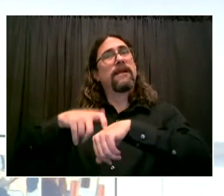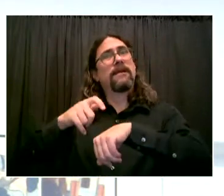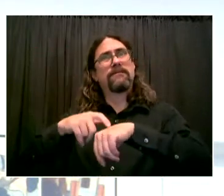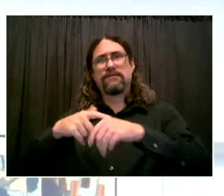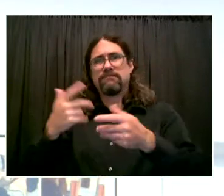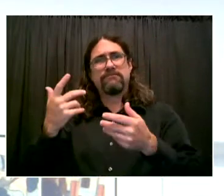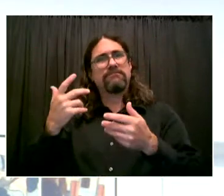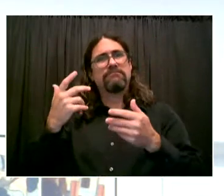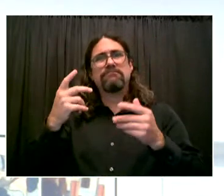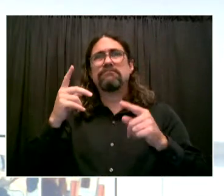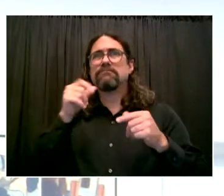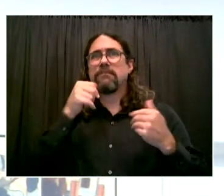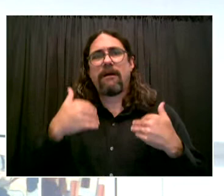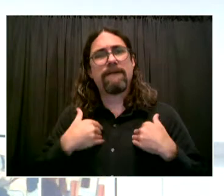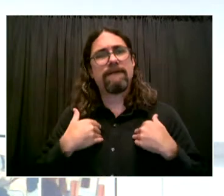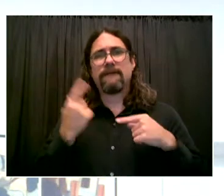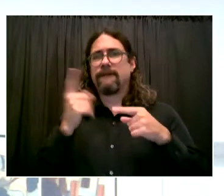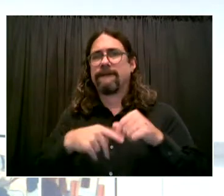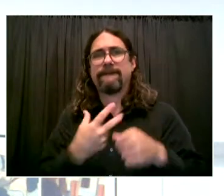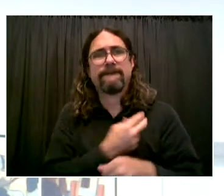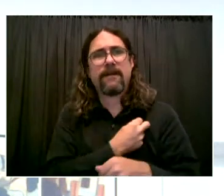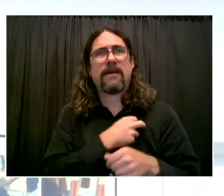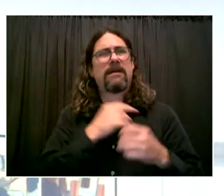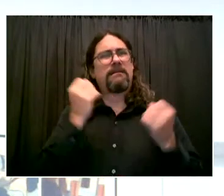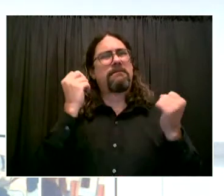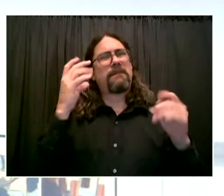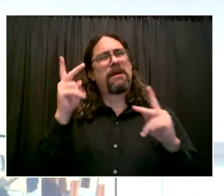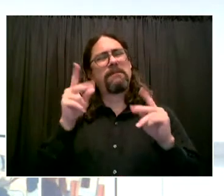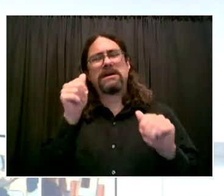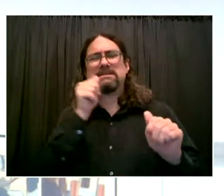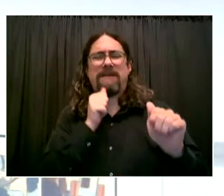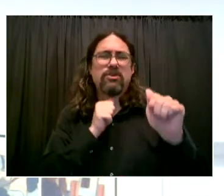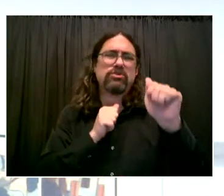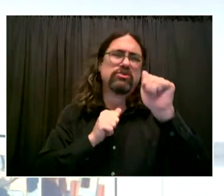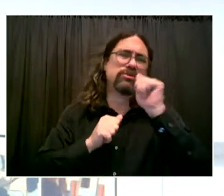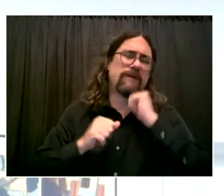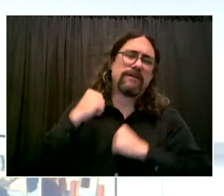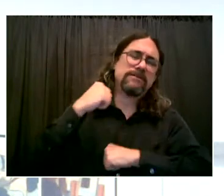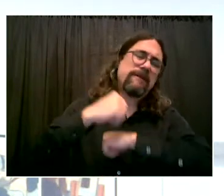THAT THE VACCINATION PROVIDES WE HAVE TO ENSURE THAT THE FOCUS, IN TERMS OF BEING ABLE TO PROTCET PEOPLE FROM WHAT